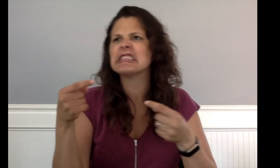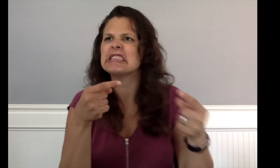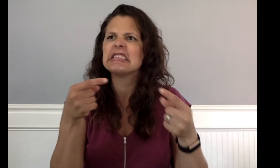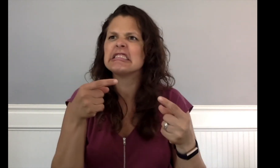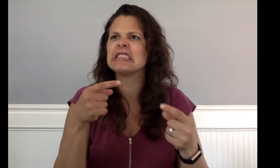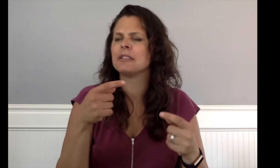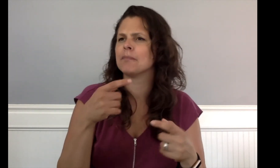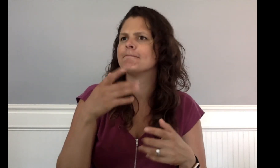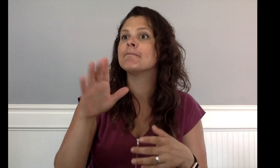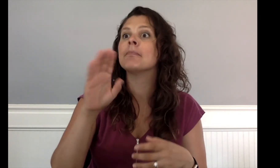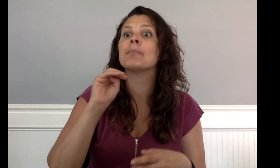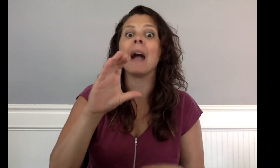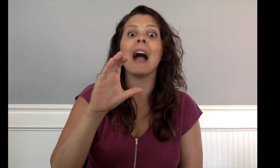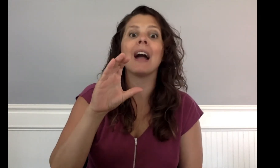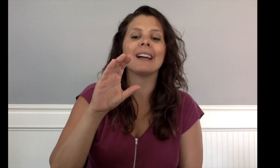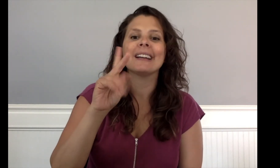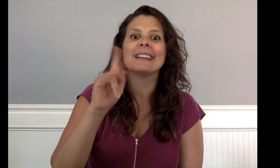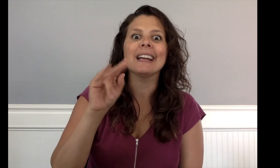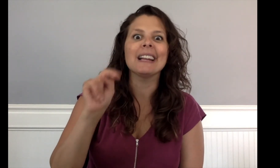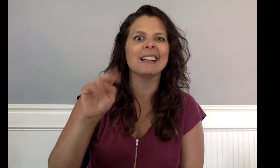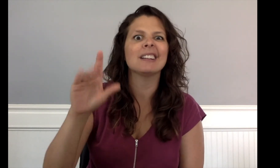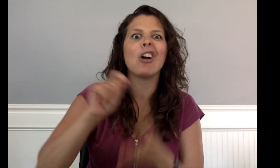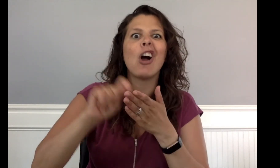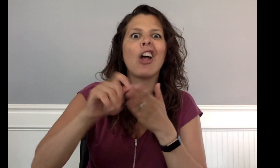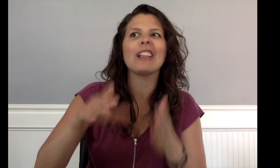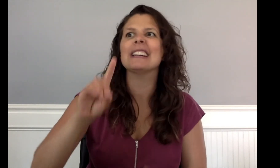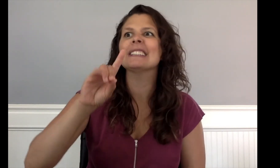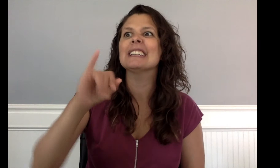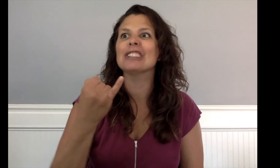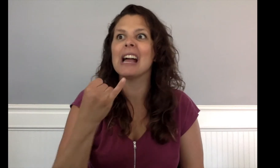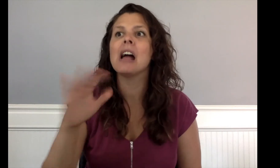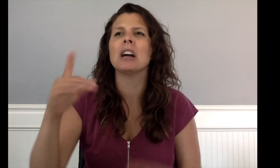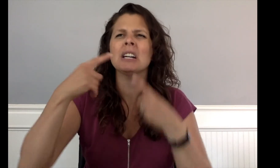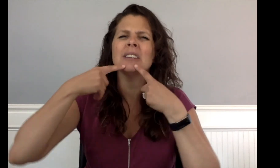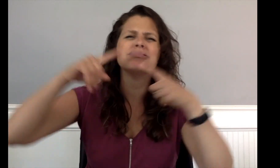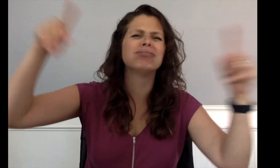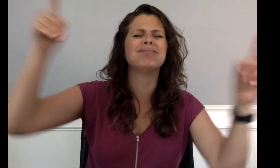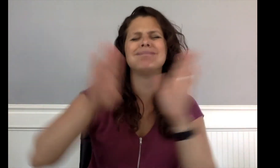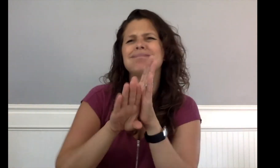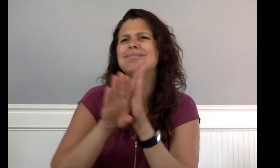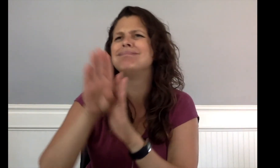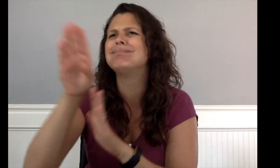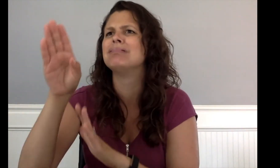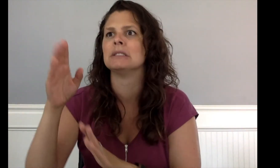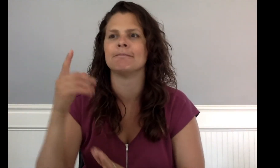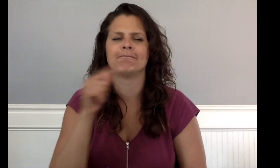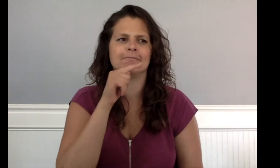“There was some jealousy over D. J. McKinnon’s success.